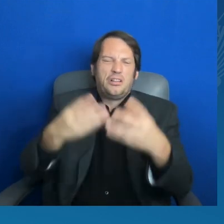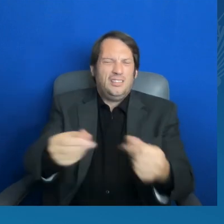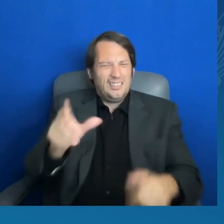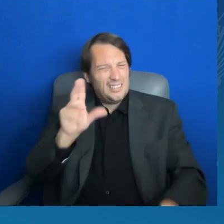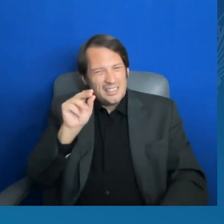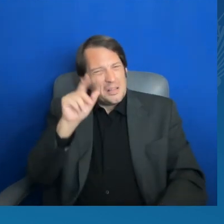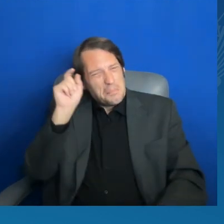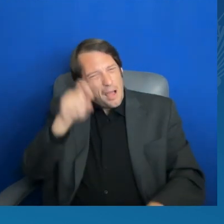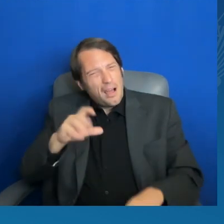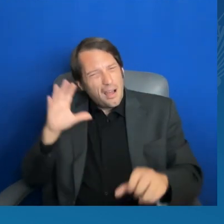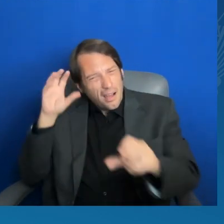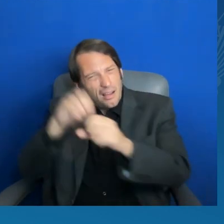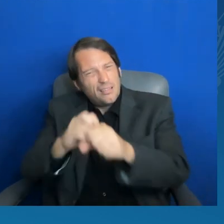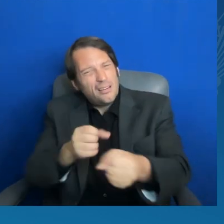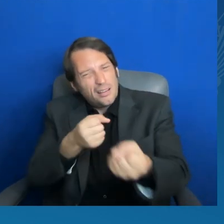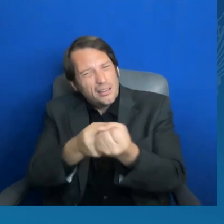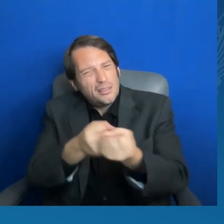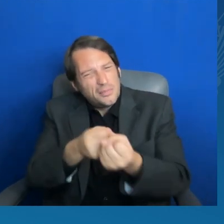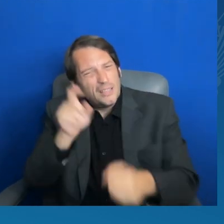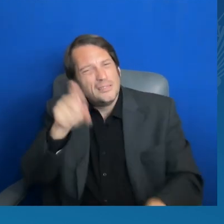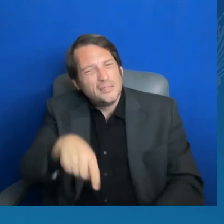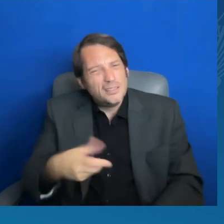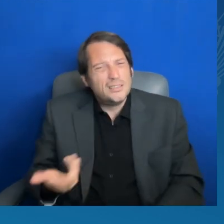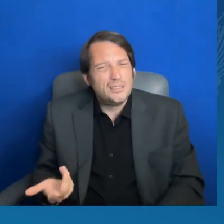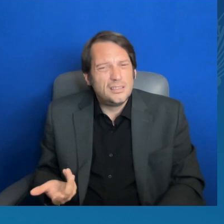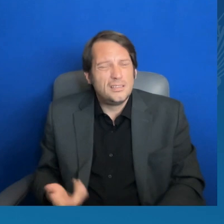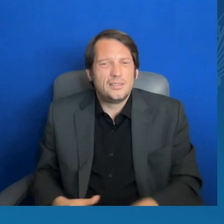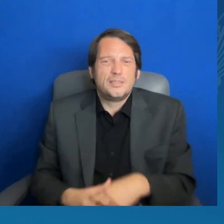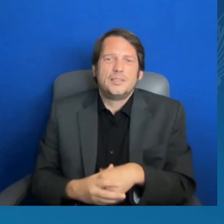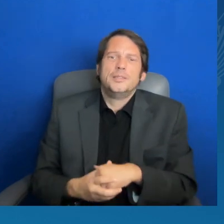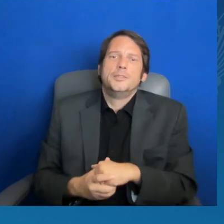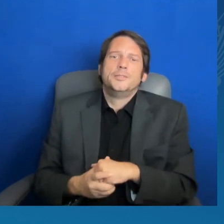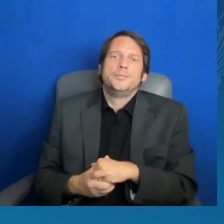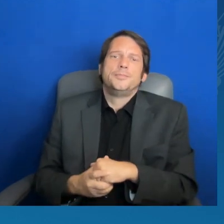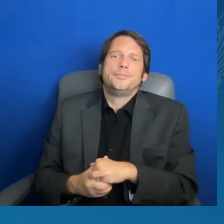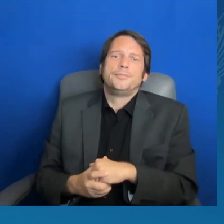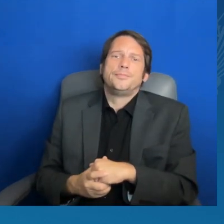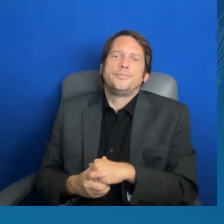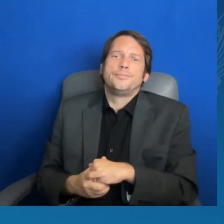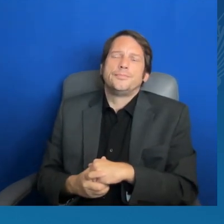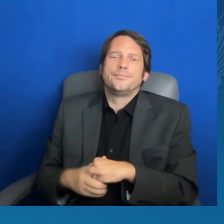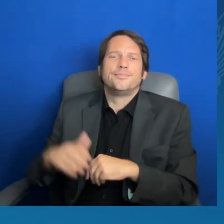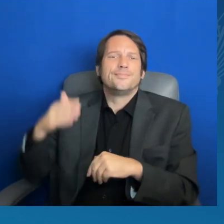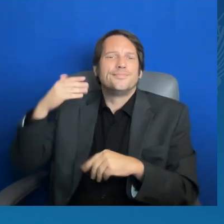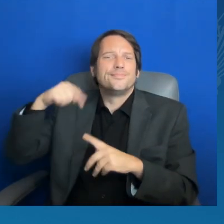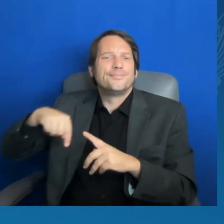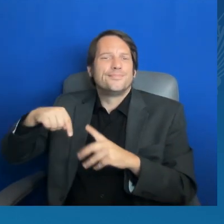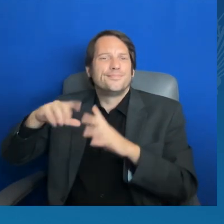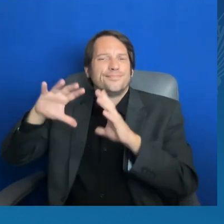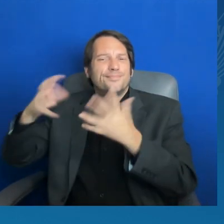and -- and then it changed to the Parents of Homicide Victims. And they would meet -- I think was every Thursday evening.